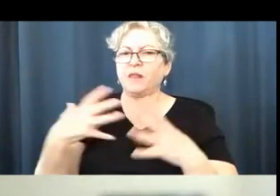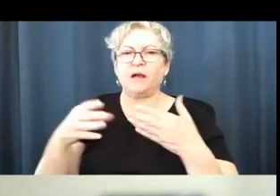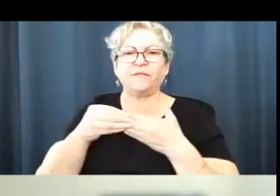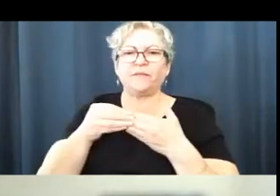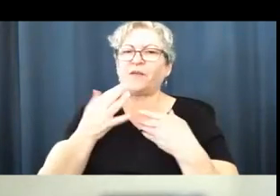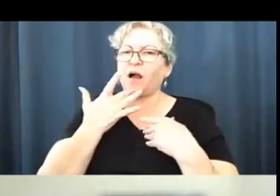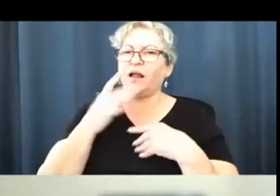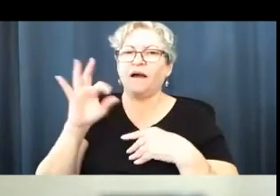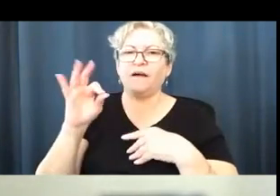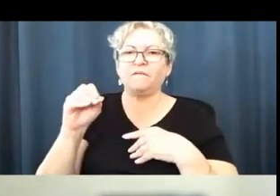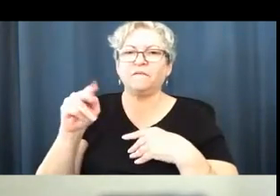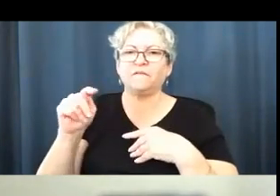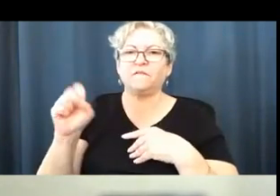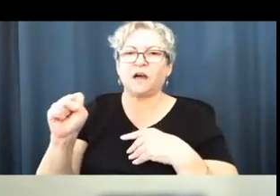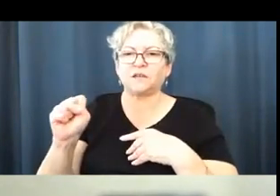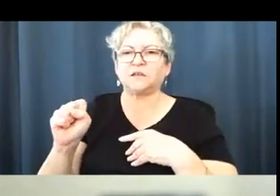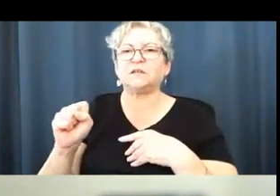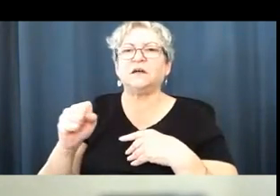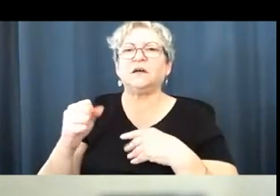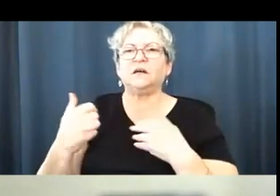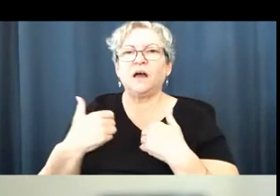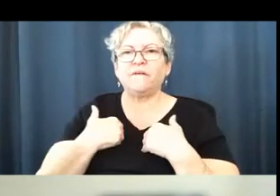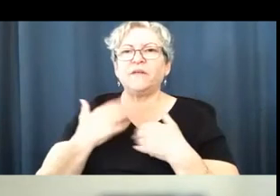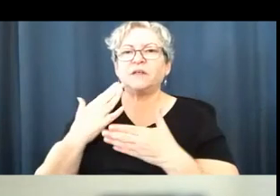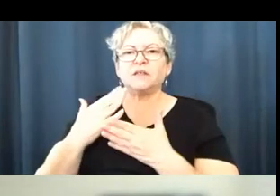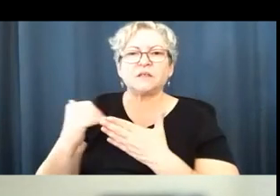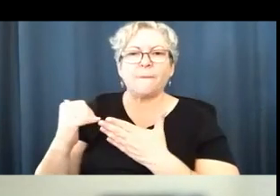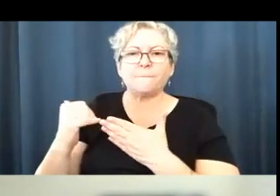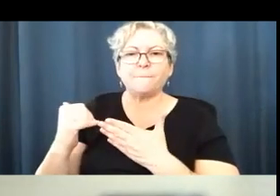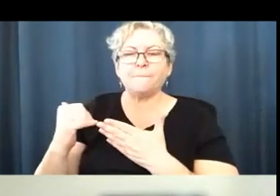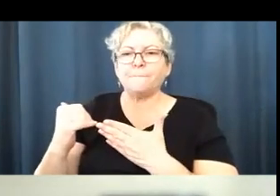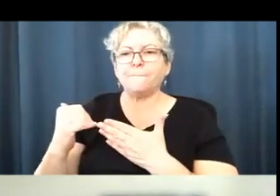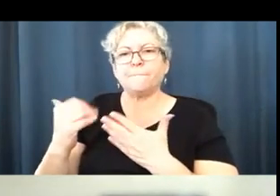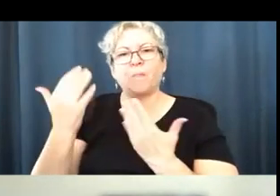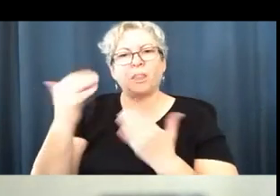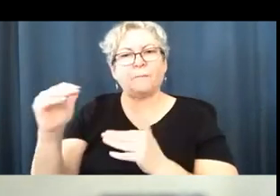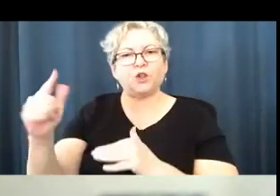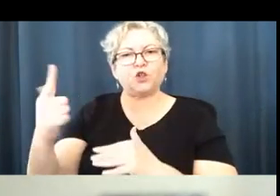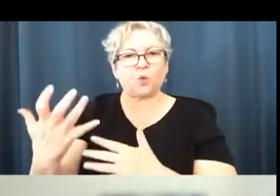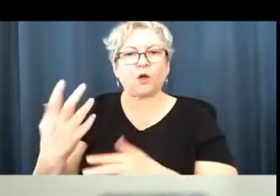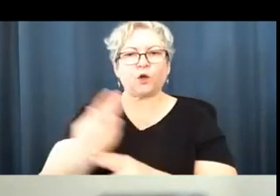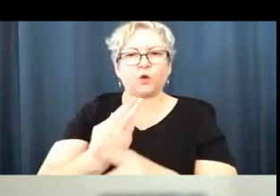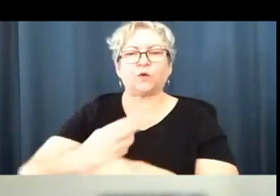that you're using. There are some thresholds that you want, and so you're gonna wanna check the colors that you're using.